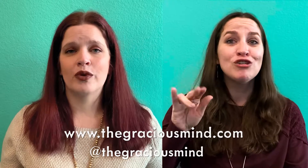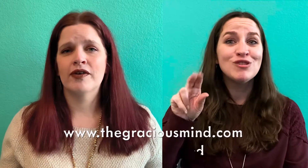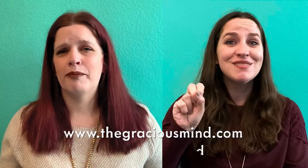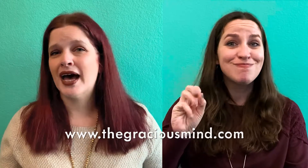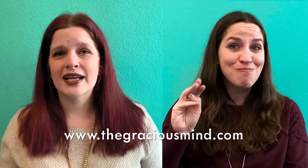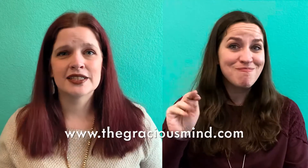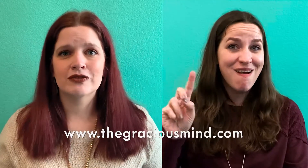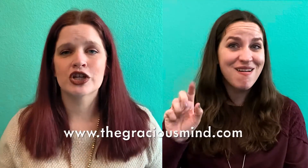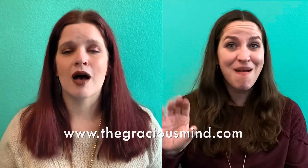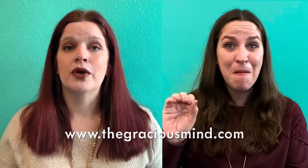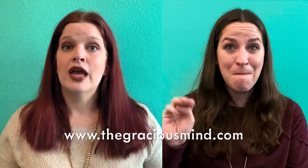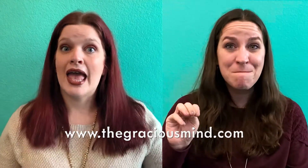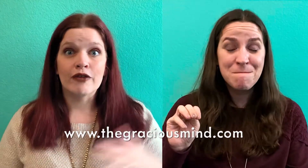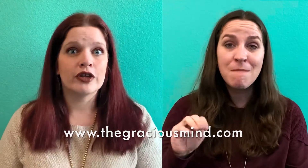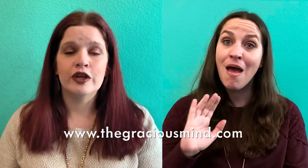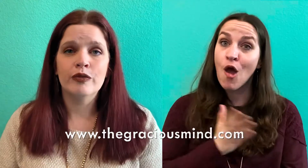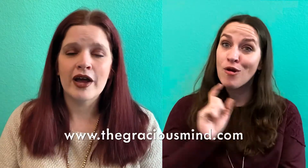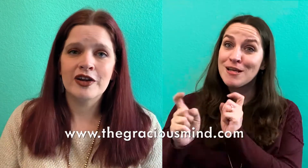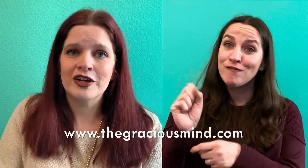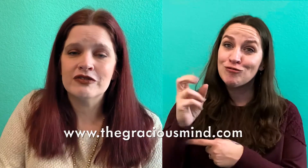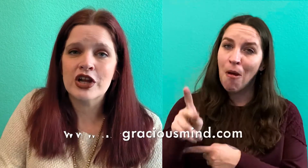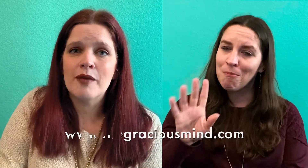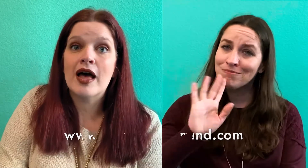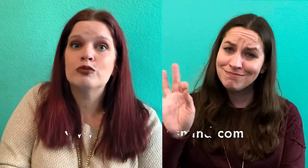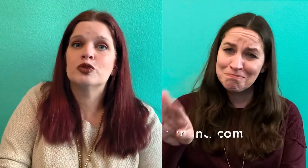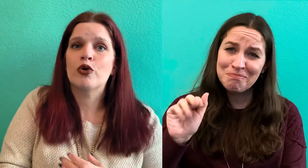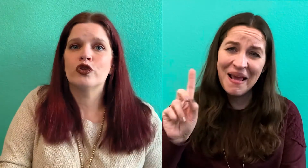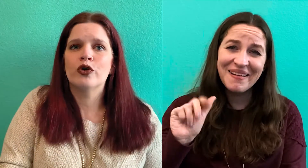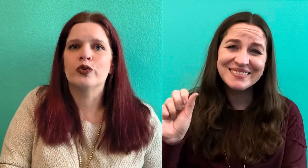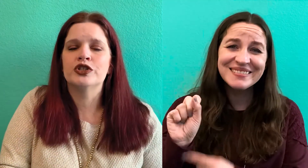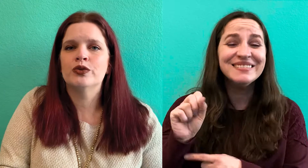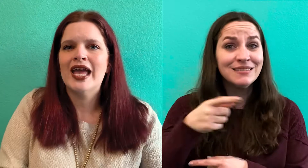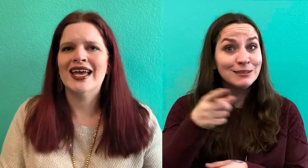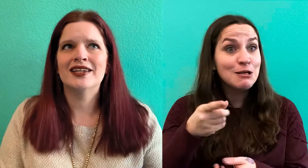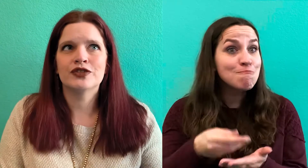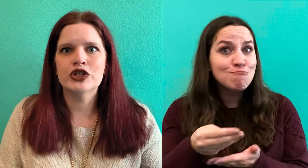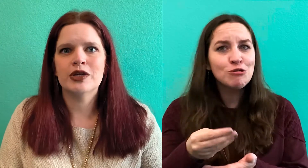We have a badass gift shop. Everything you buy on our gift shop helps support the work we do, and it's free shipping.